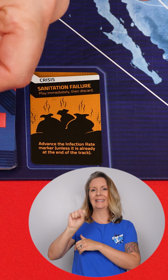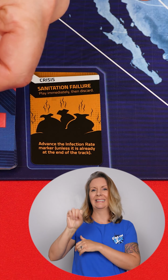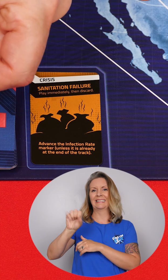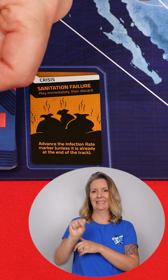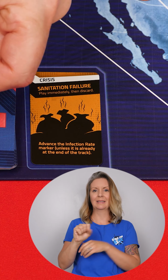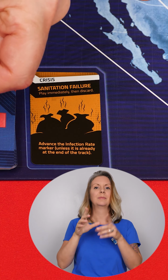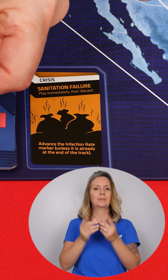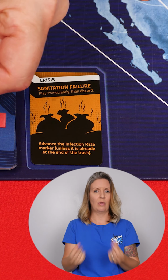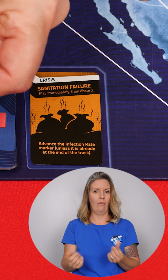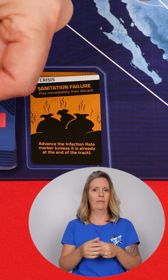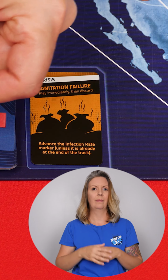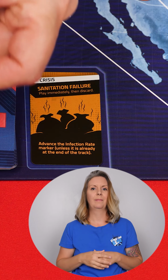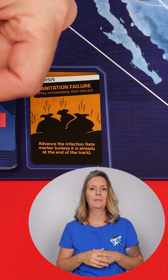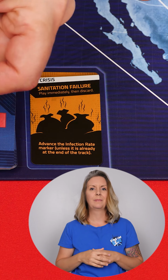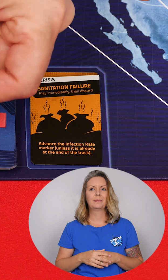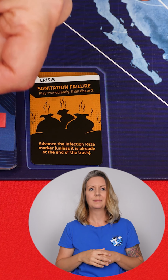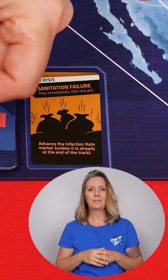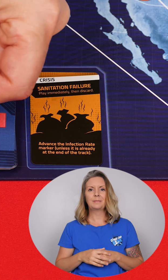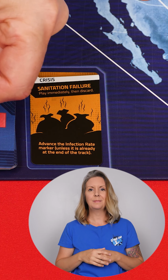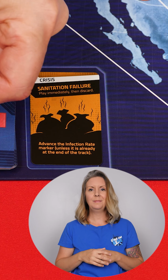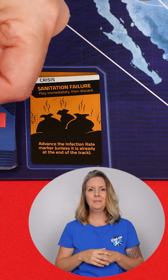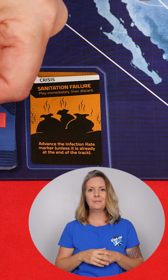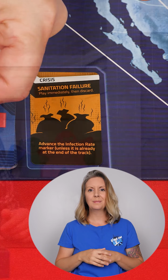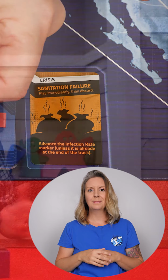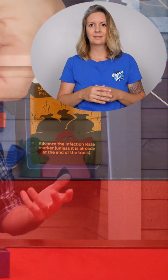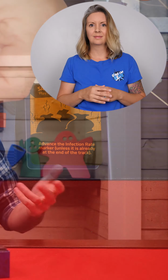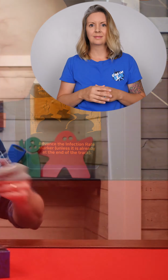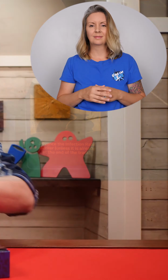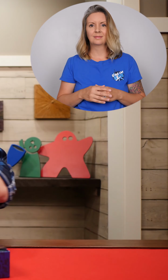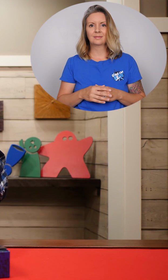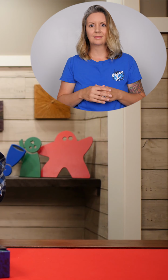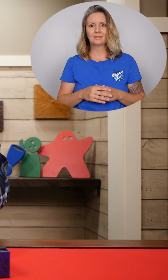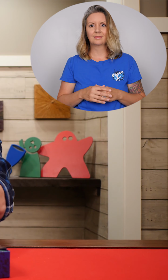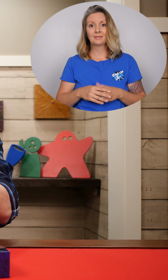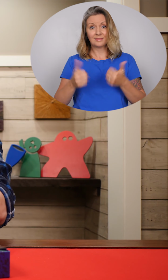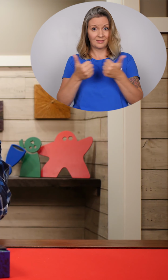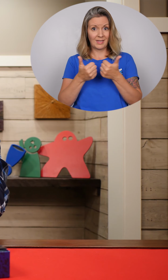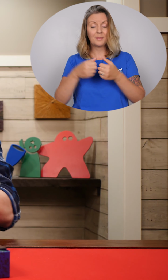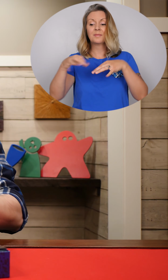the same time, resolve the crisis card first. And that’s how you play Pandemic: Hot Zone